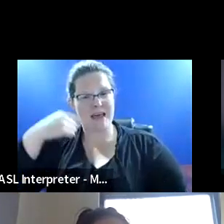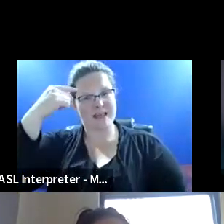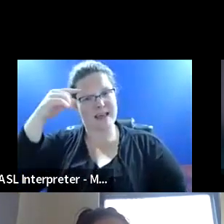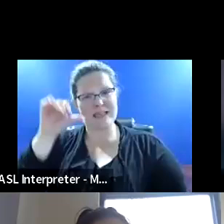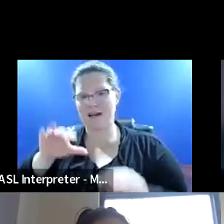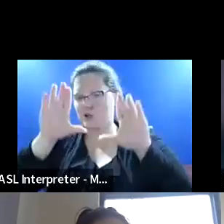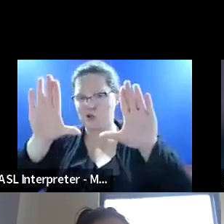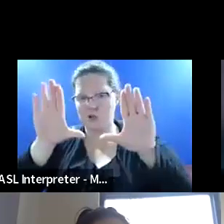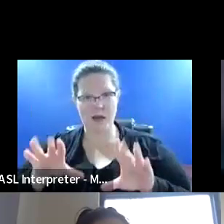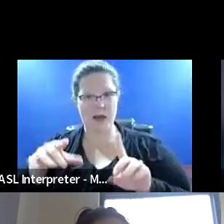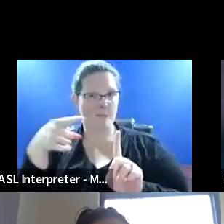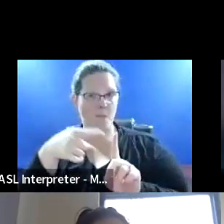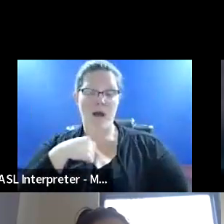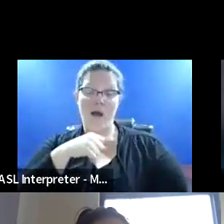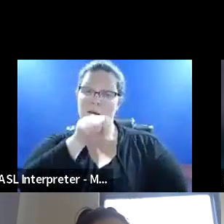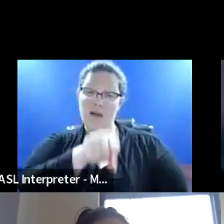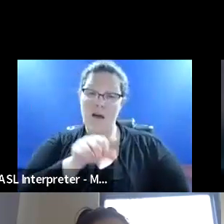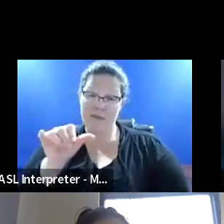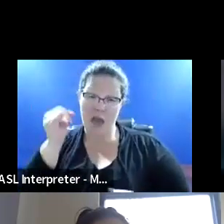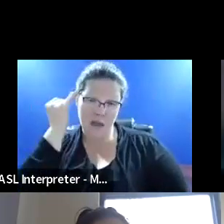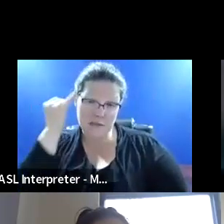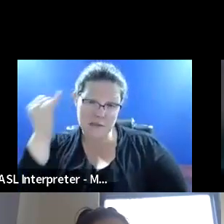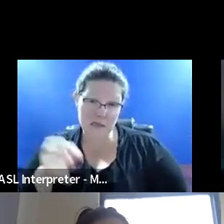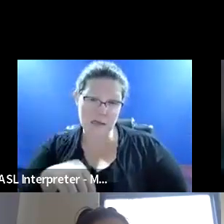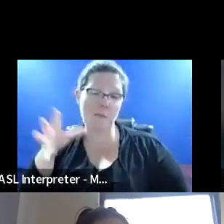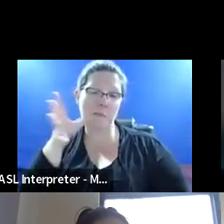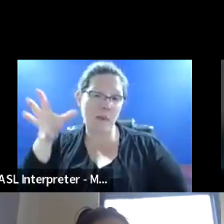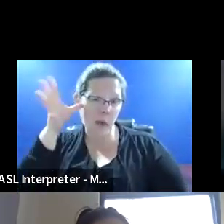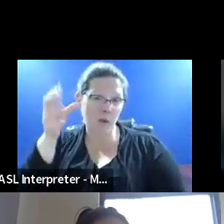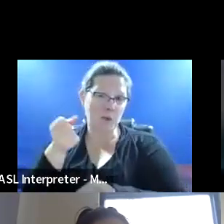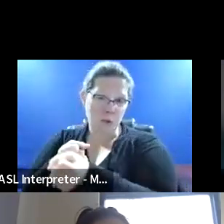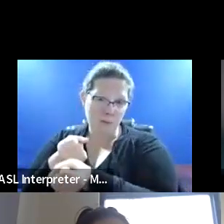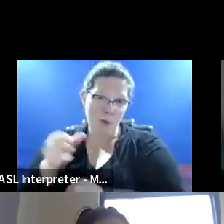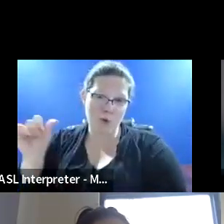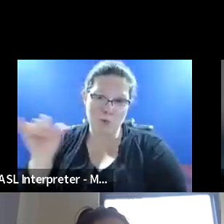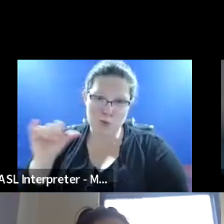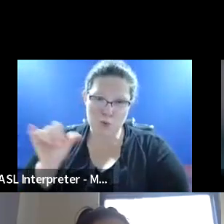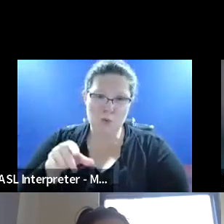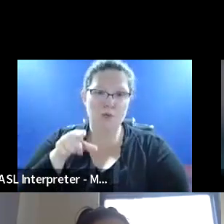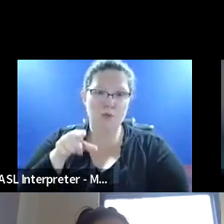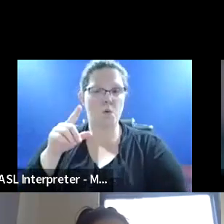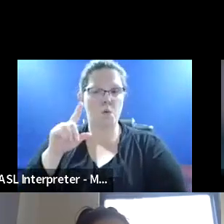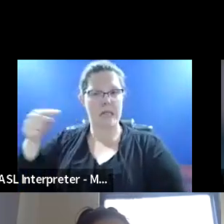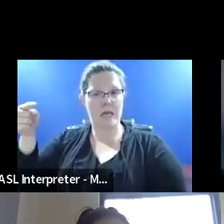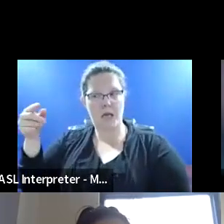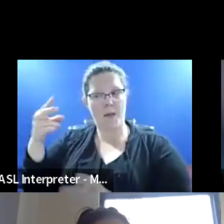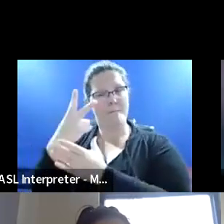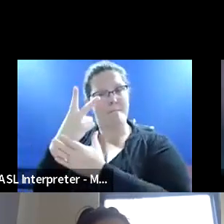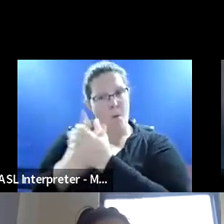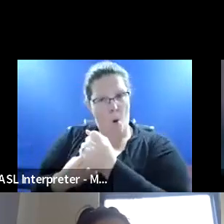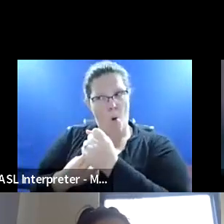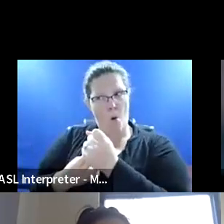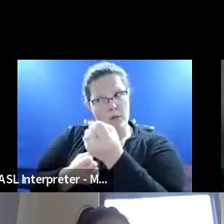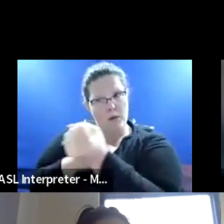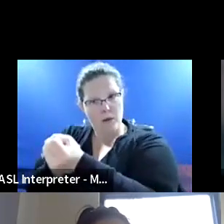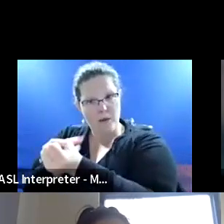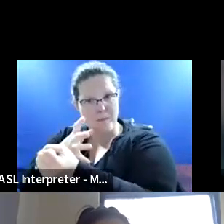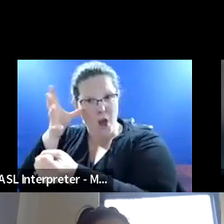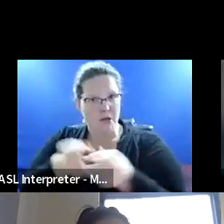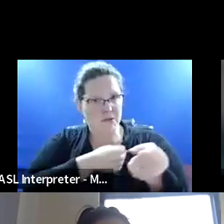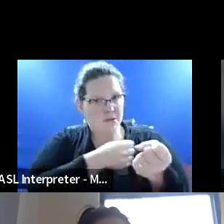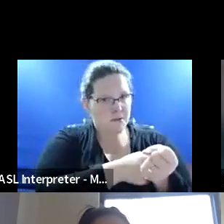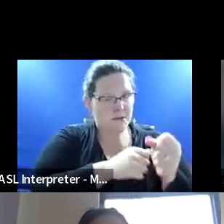THANK YOU SO MUCH FOR THIS CONVERSATION.